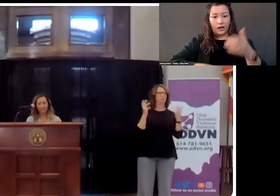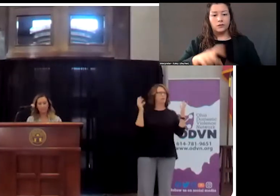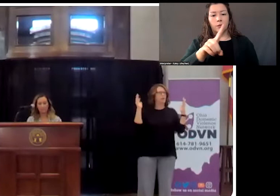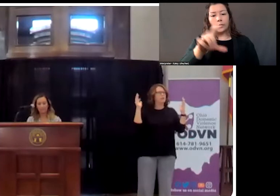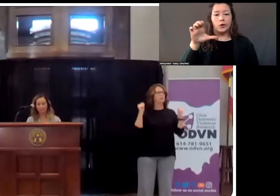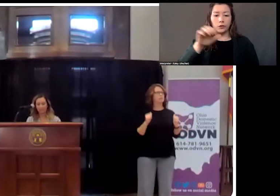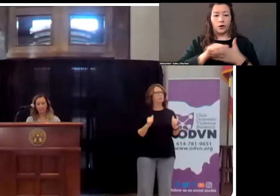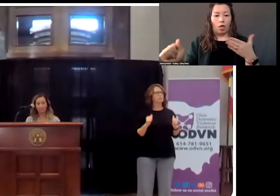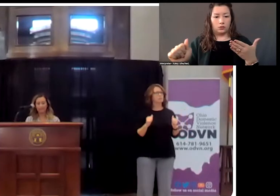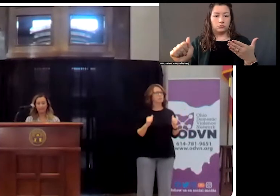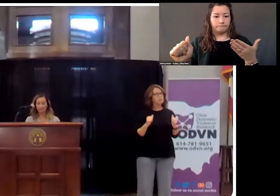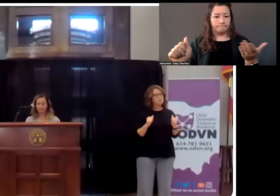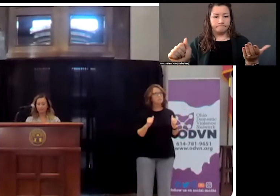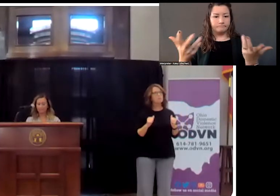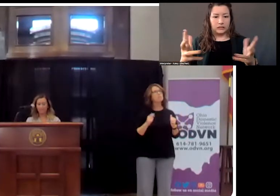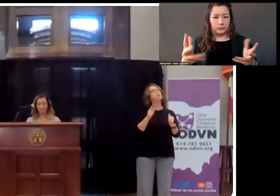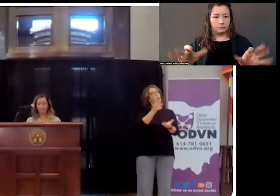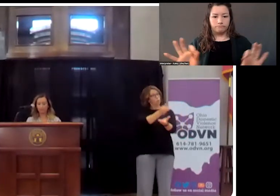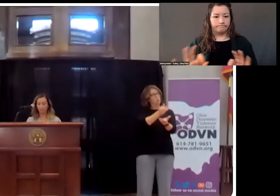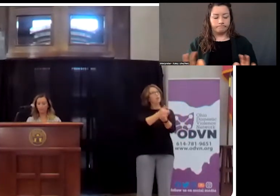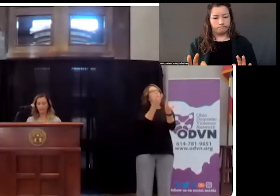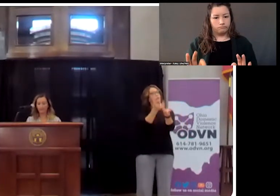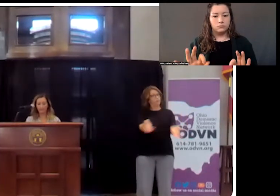Shane had completed rehab and was sober for a year.